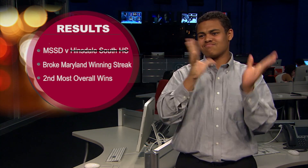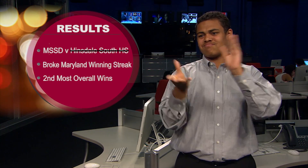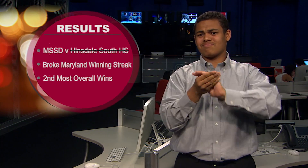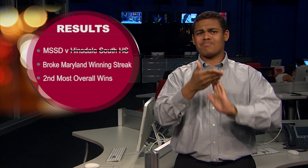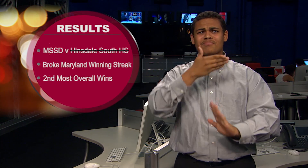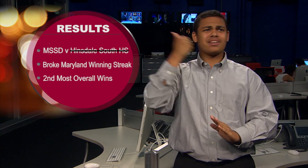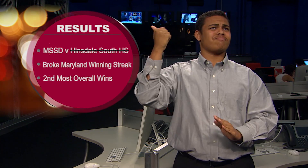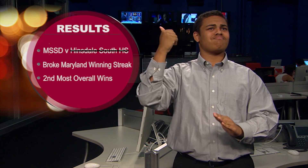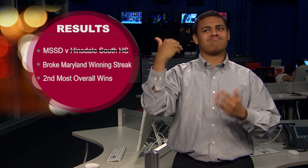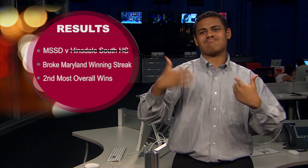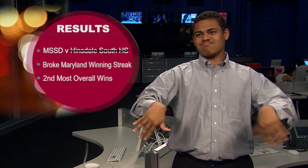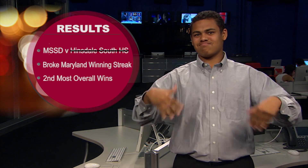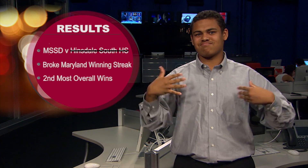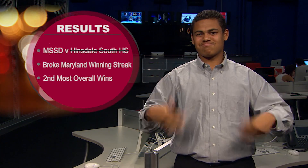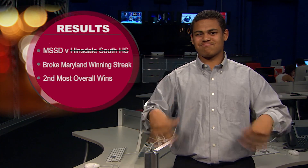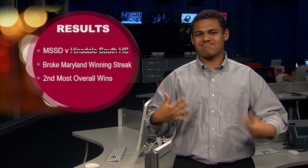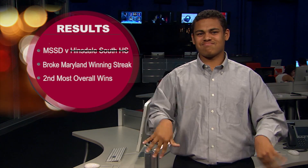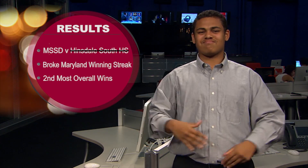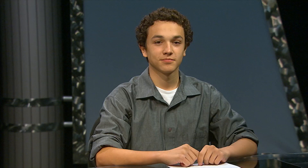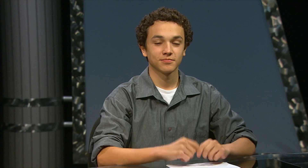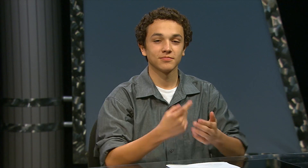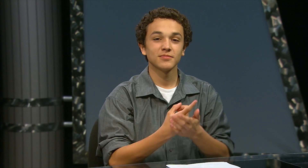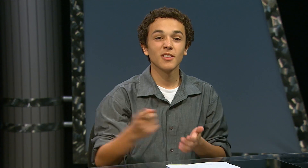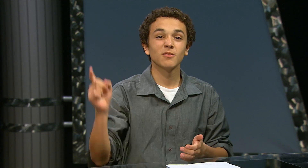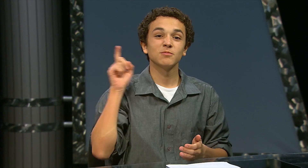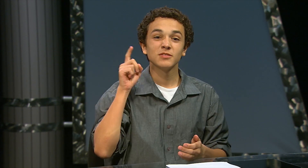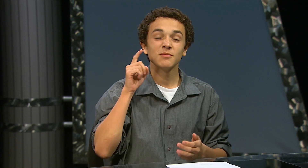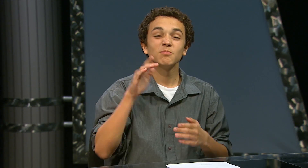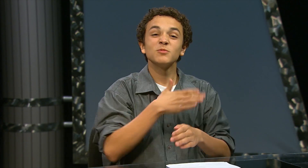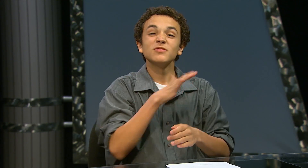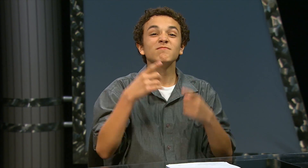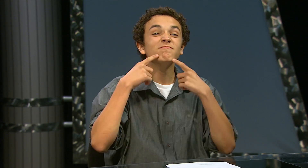WINS FOR THE ACADEMIC BOWL.